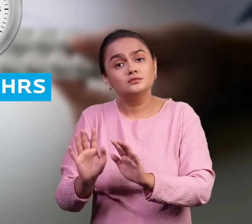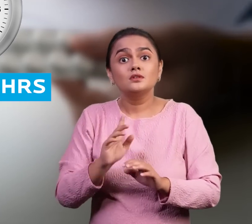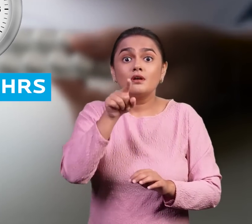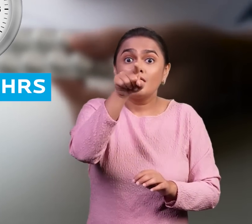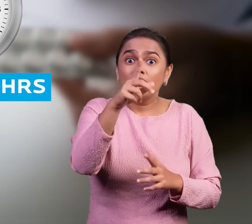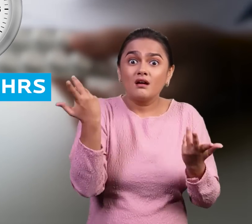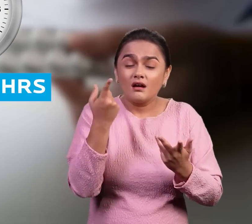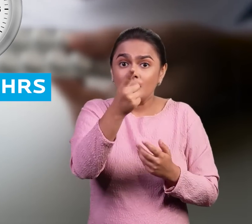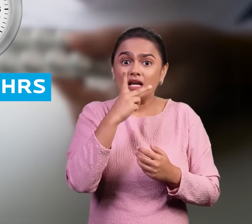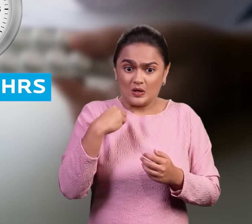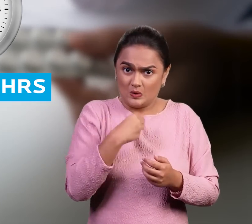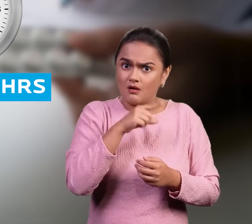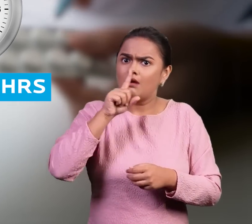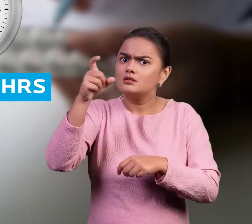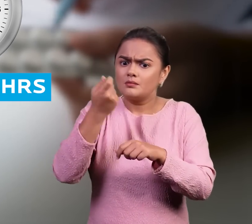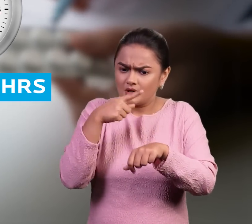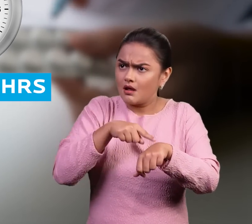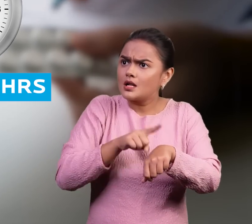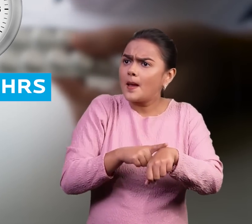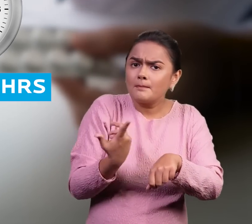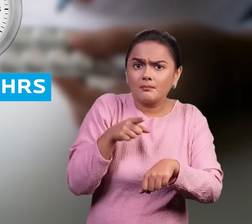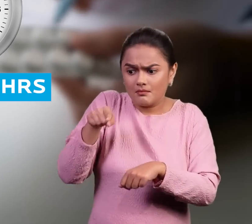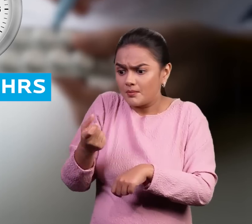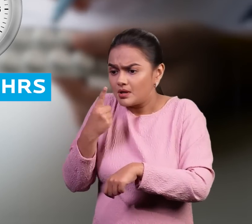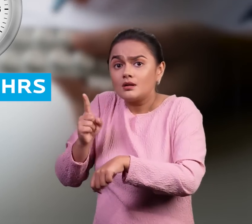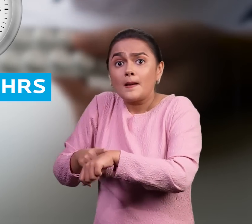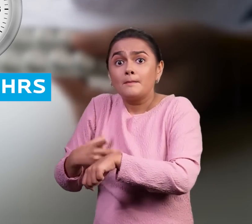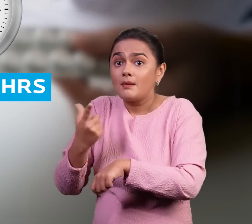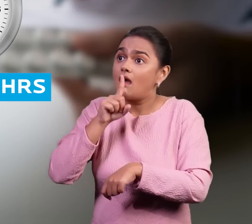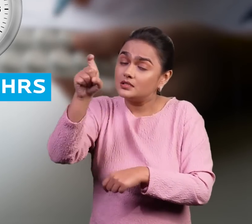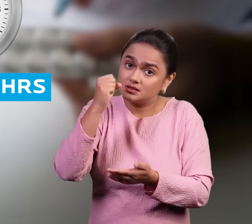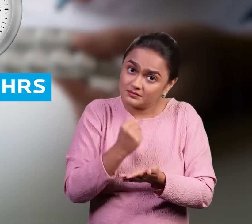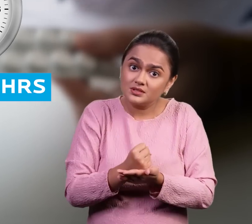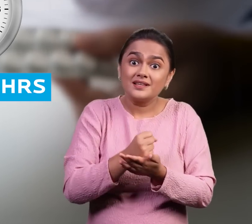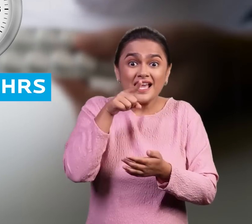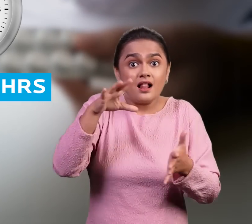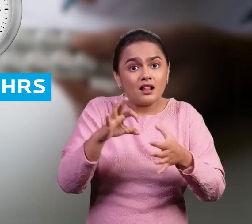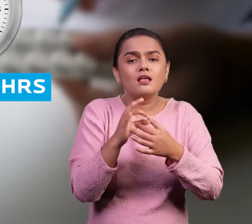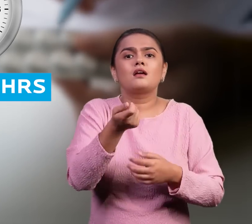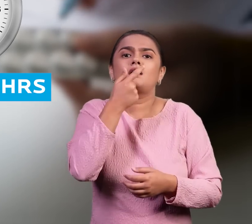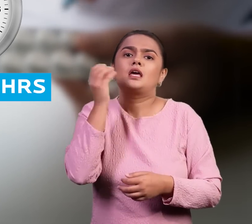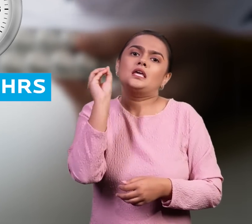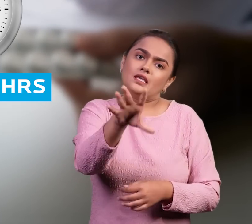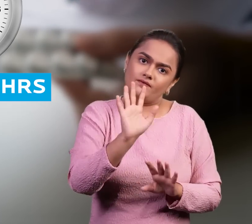Consult your doctor for the right medicine schedule and you will be prescribed accordingly.